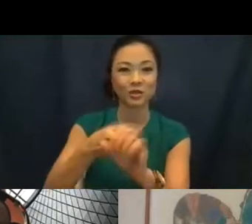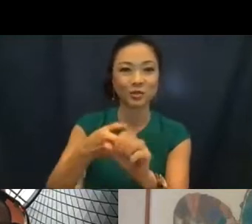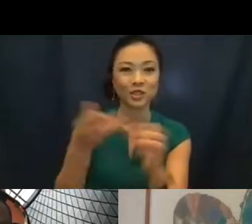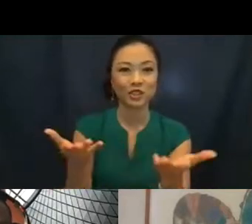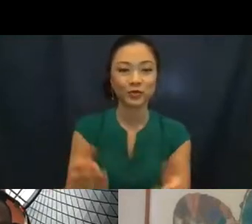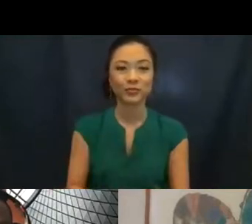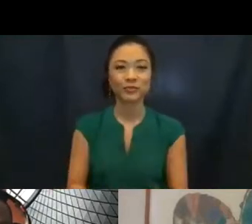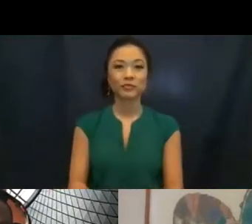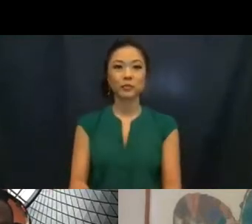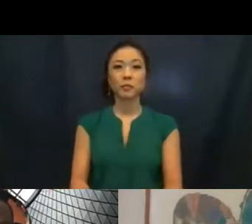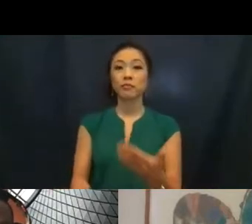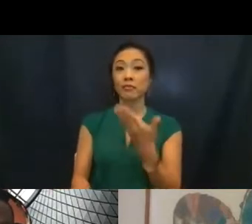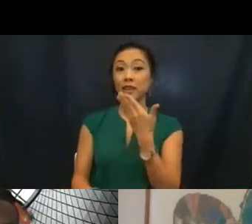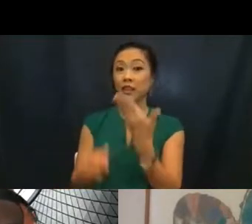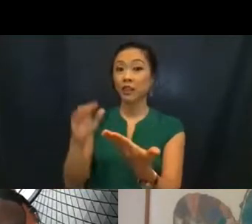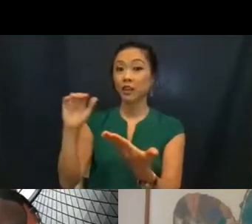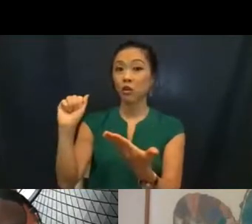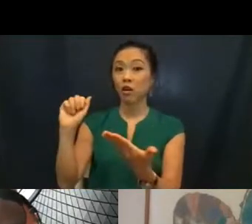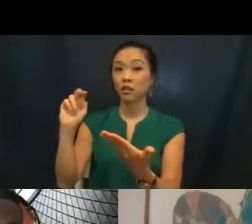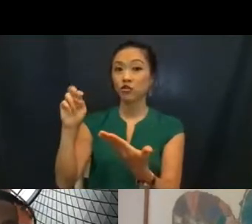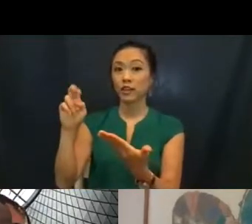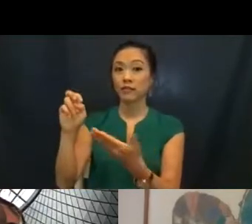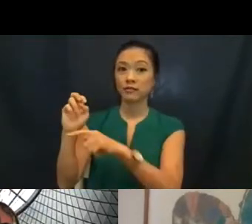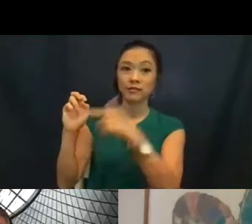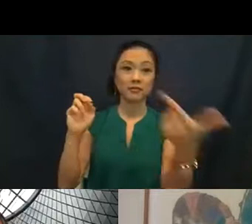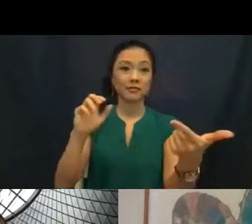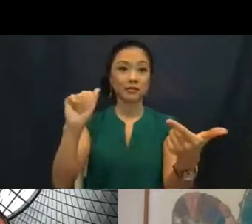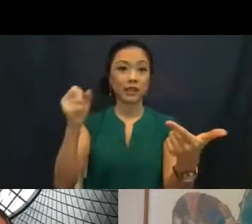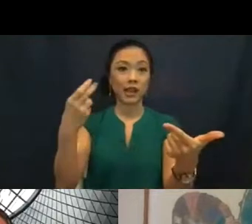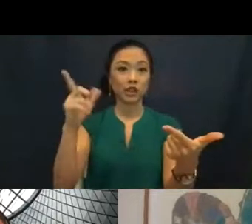Can we hear from Ashley? >> ASHLEY FERRO-MURRAY: Hi, everyone.